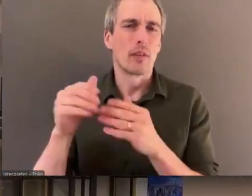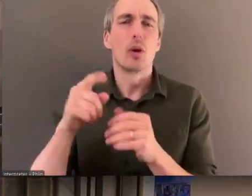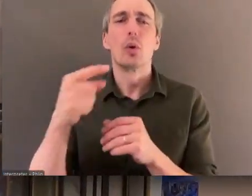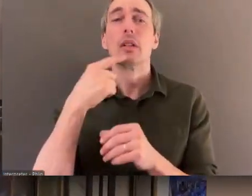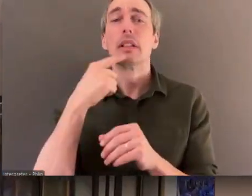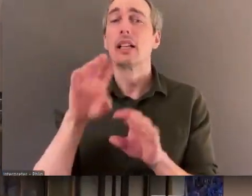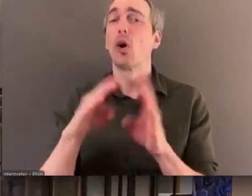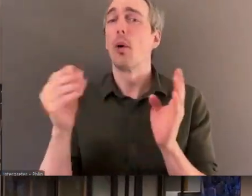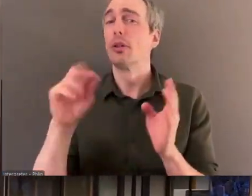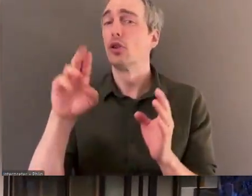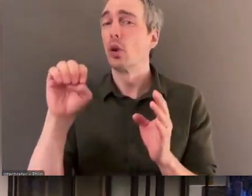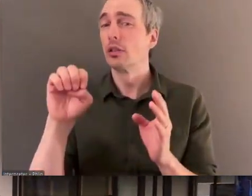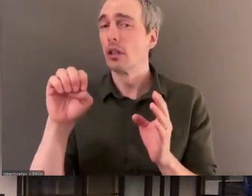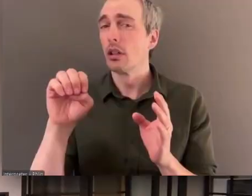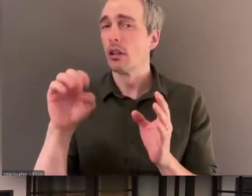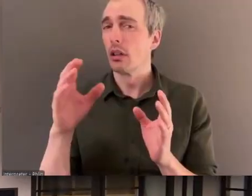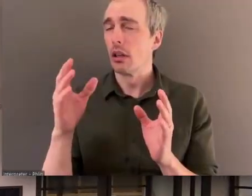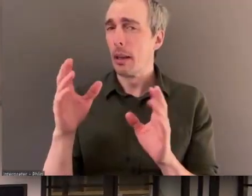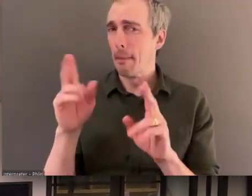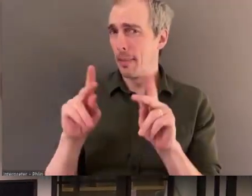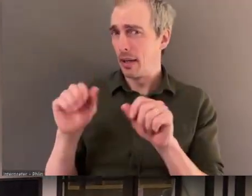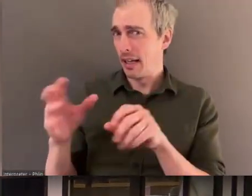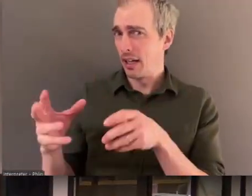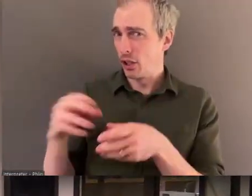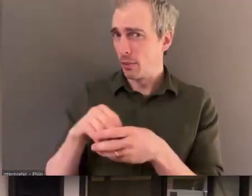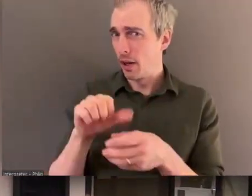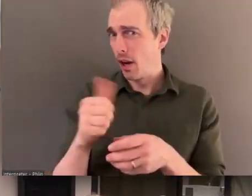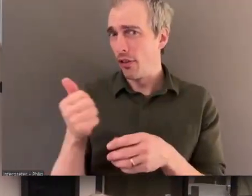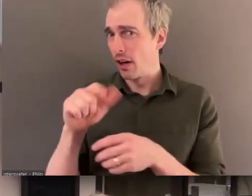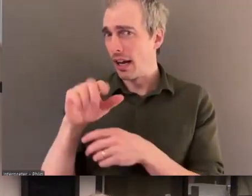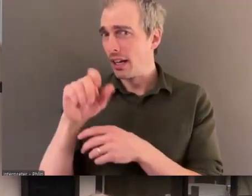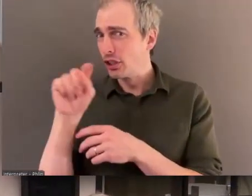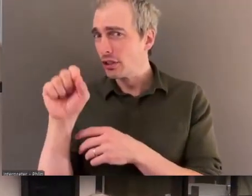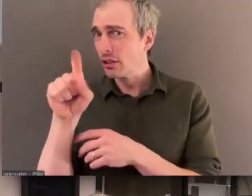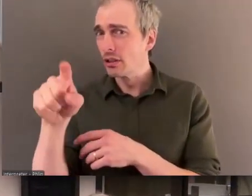Like you pointed out with the two-column corporate documents that tend to have an executive summary